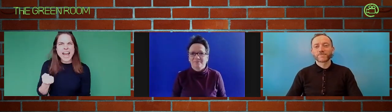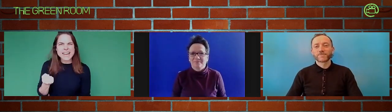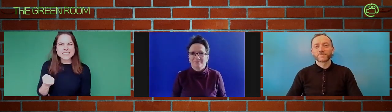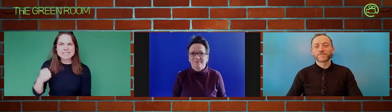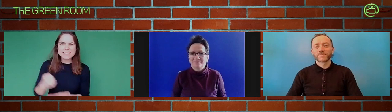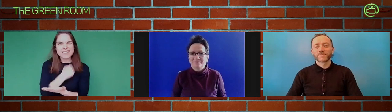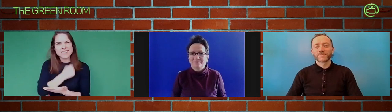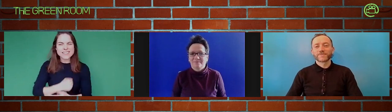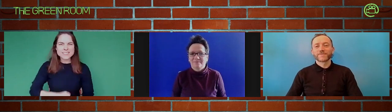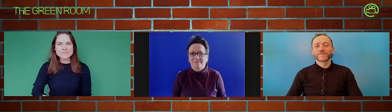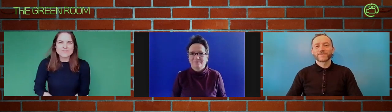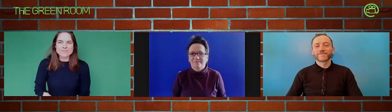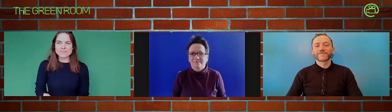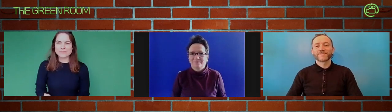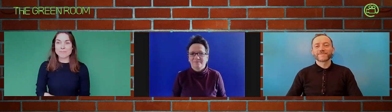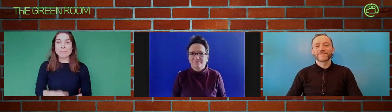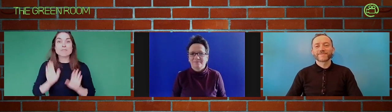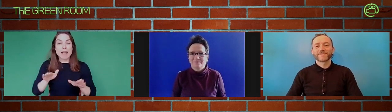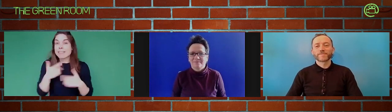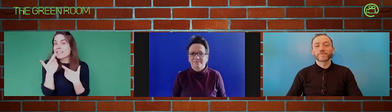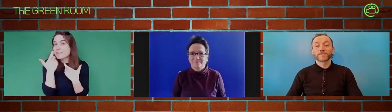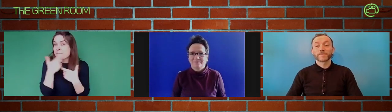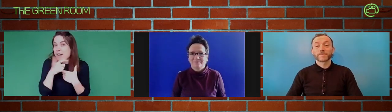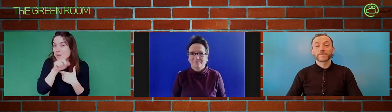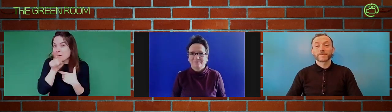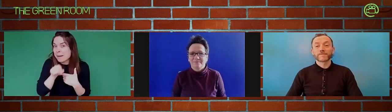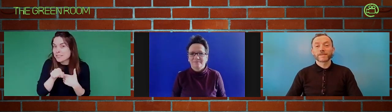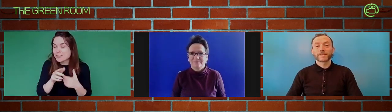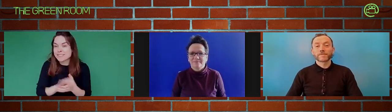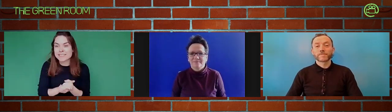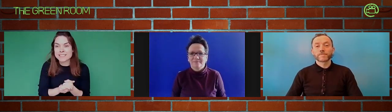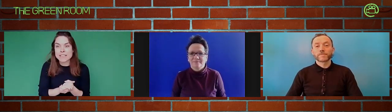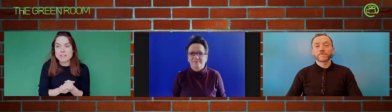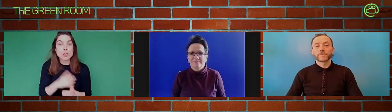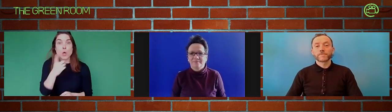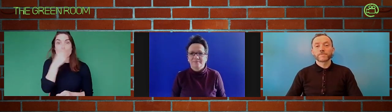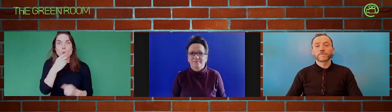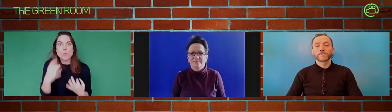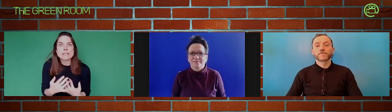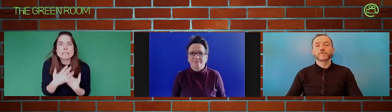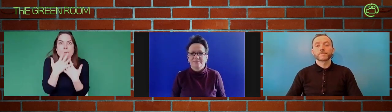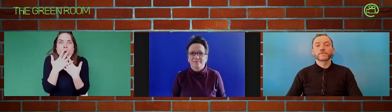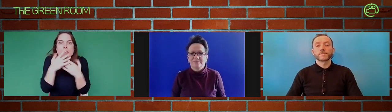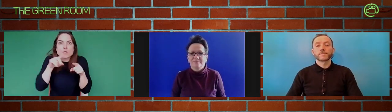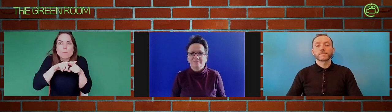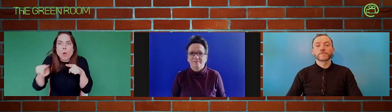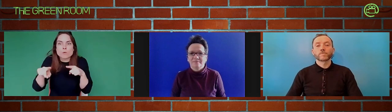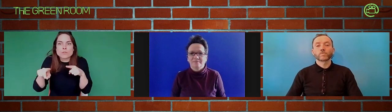So these are just a bit of fun. Who inspires you most it's not who as in person, but